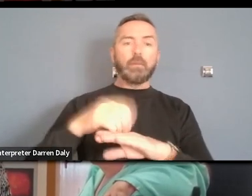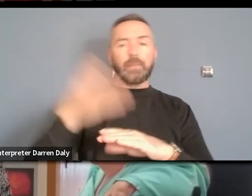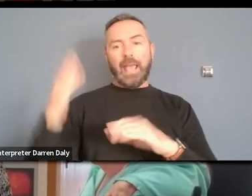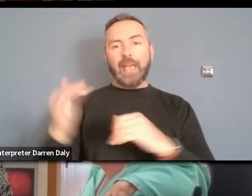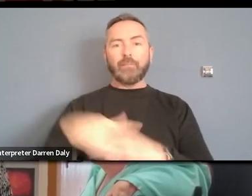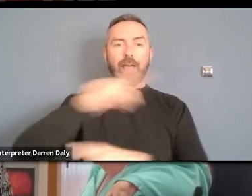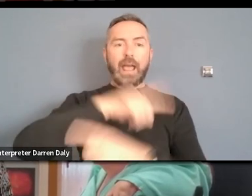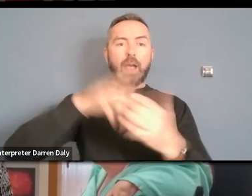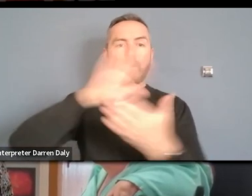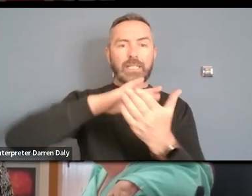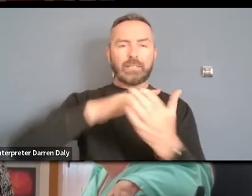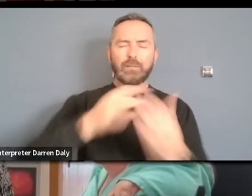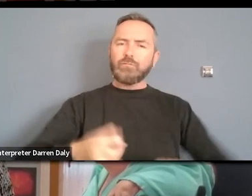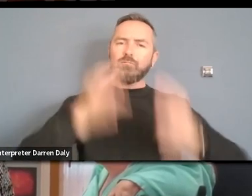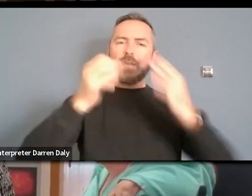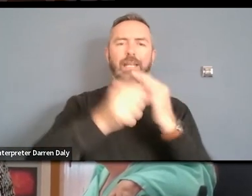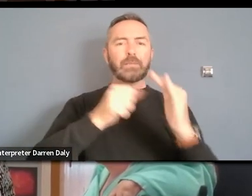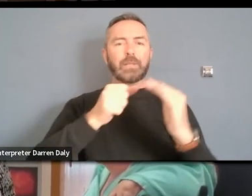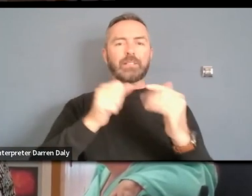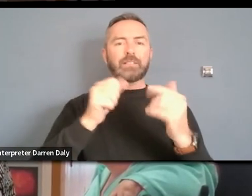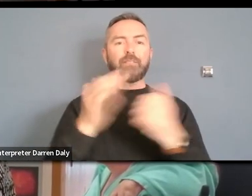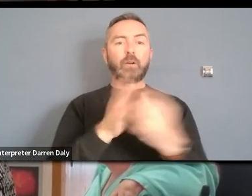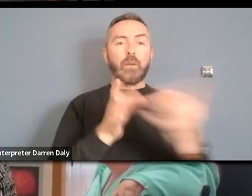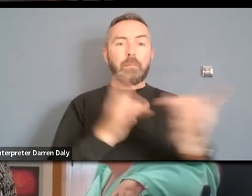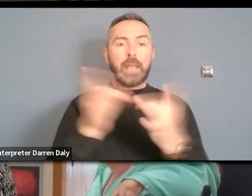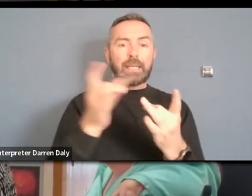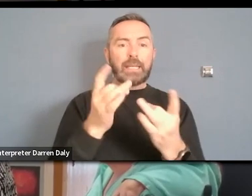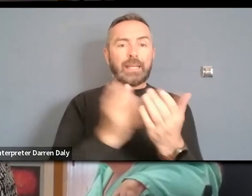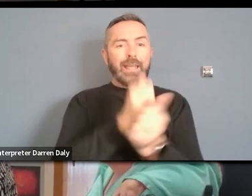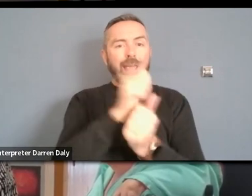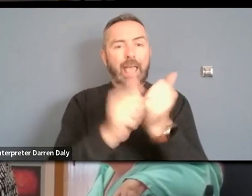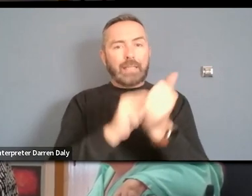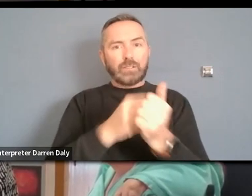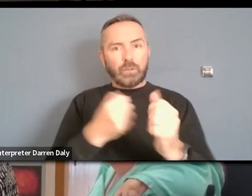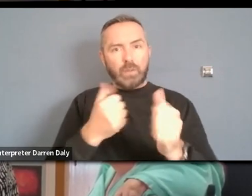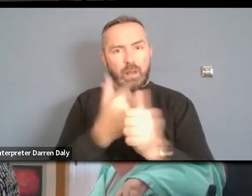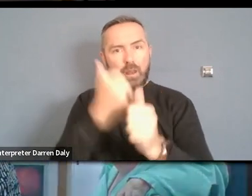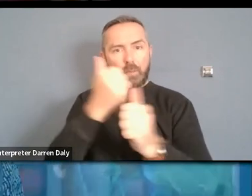sharing and making actions to lobby and petition for action for change.